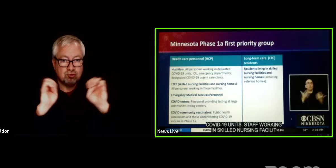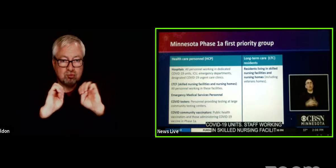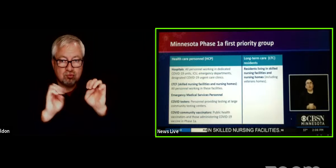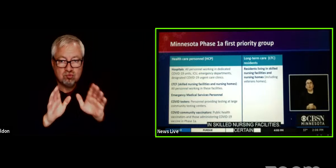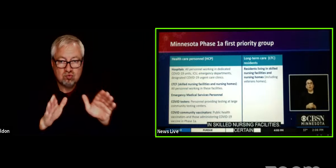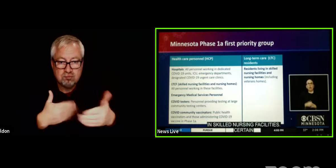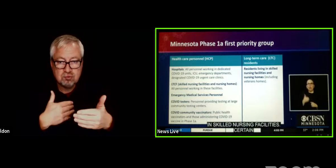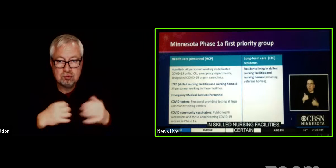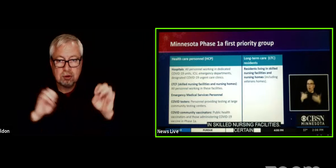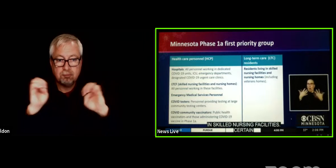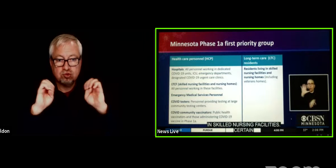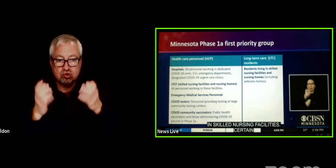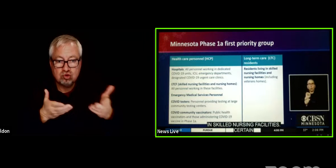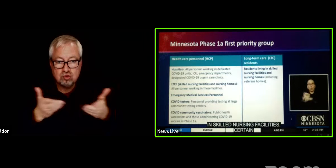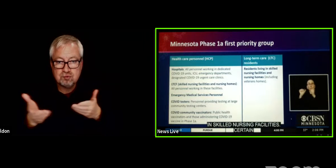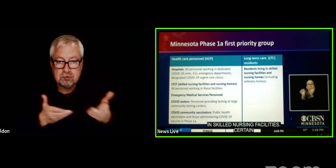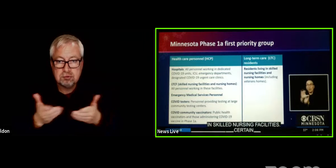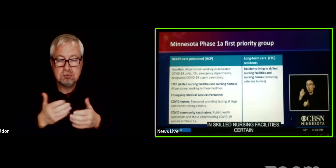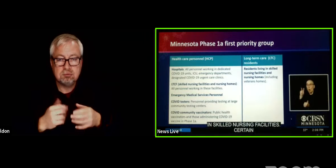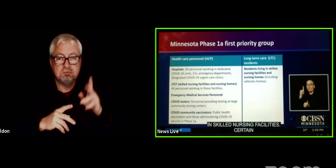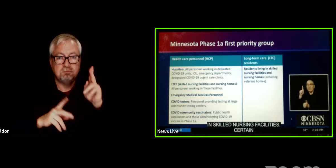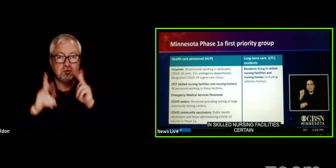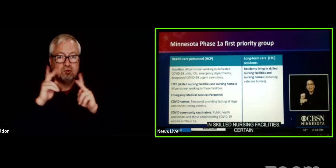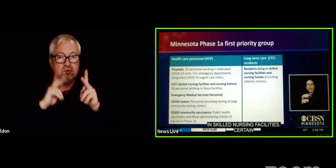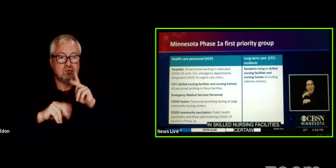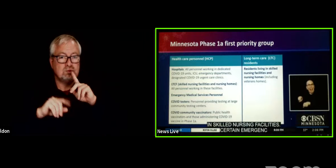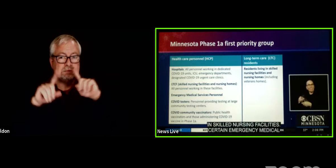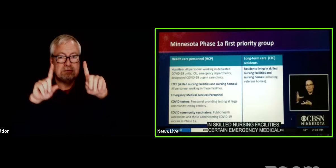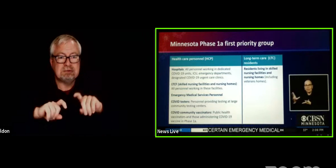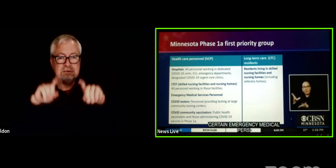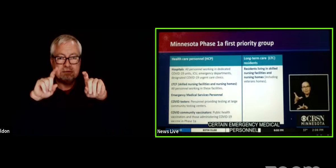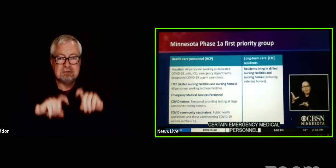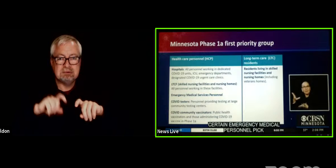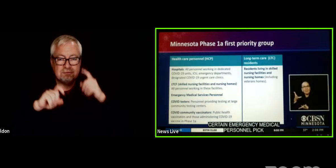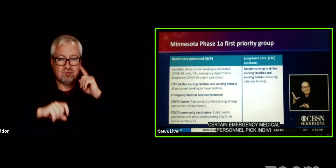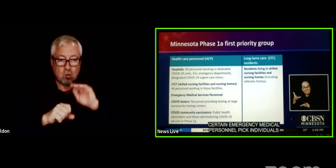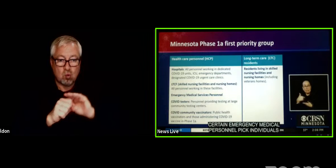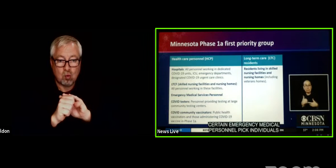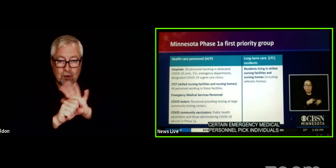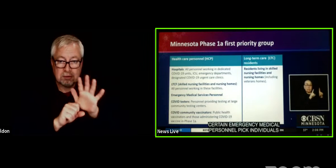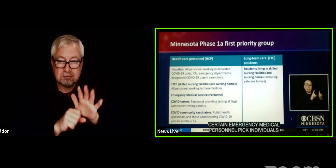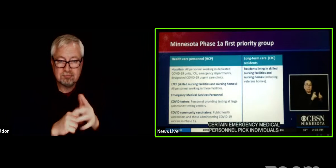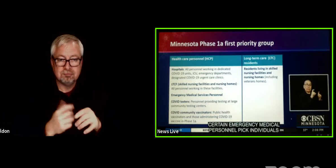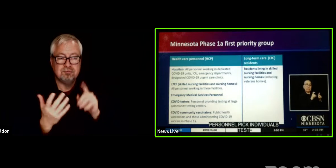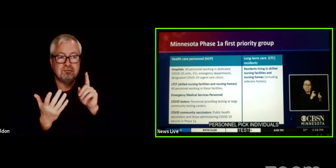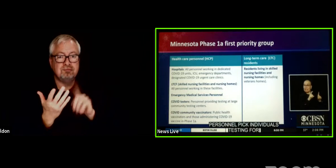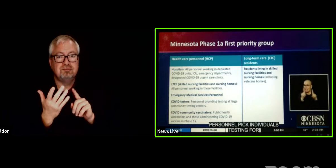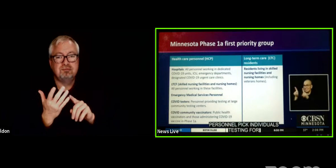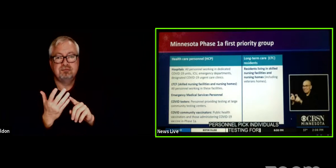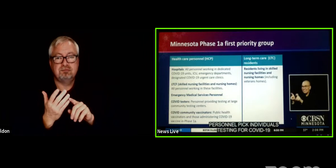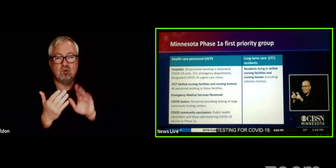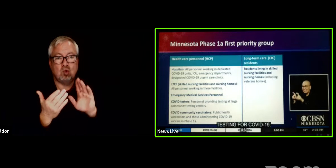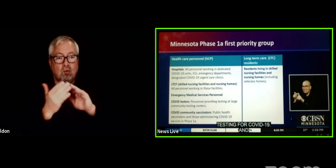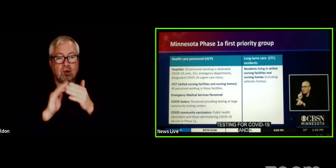ARE DOING TESTING FOR COVID, AND COMMUNITY VACCINATORS. AND I WANT TO ACKNOWLEDGE THAT WHEN WE'RE TALKING ABOUT THIS,